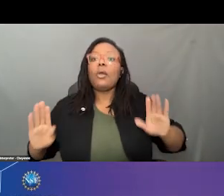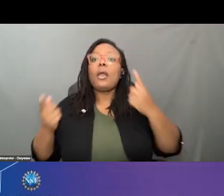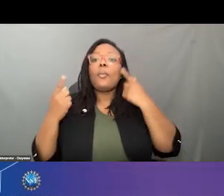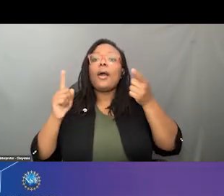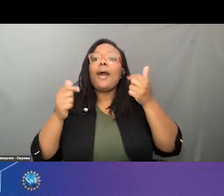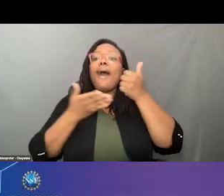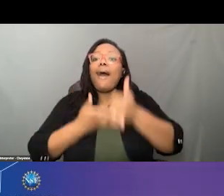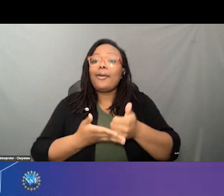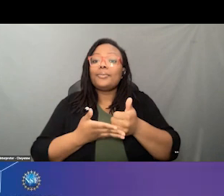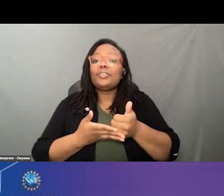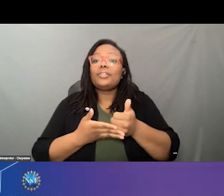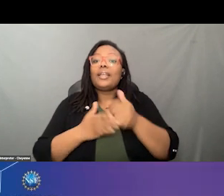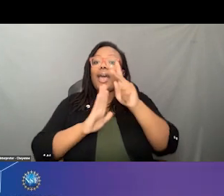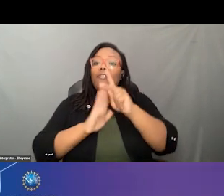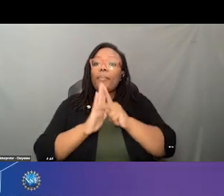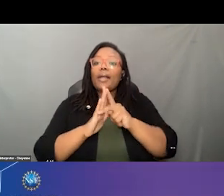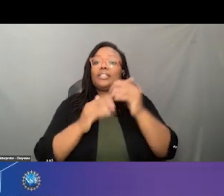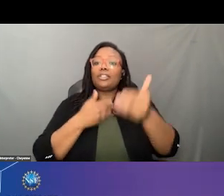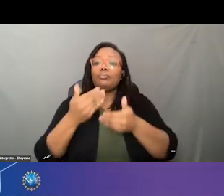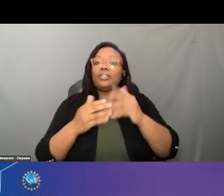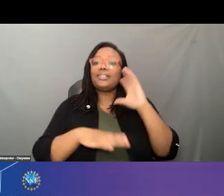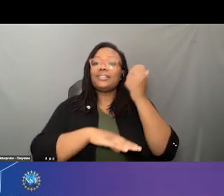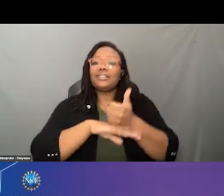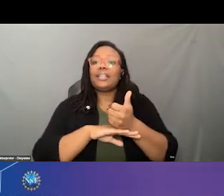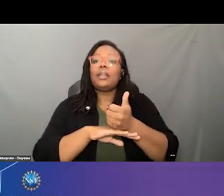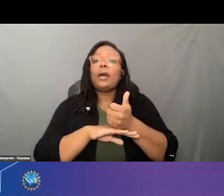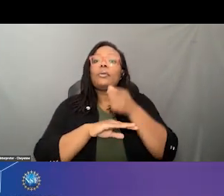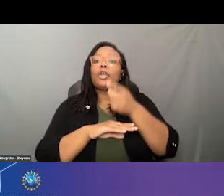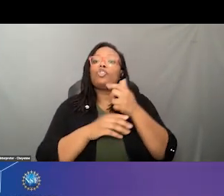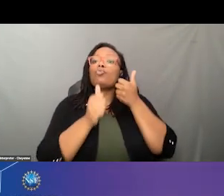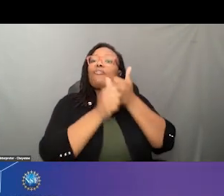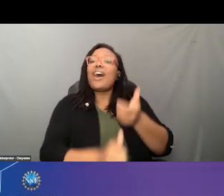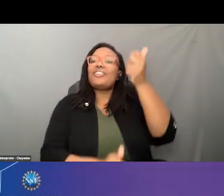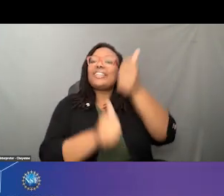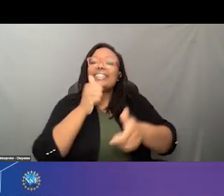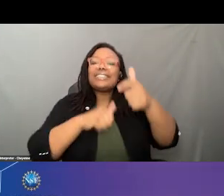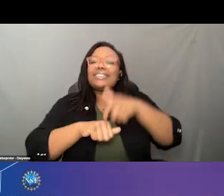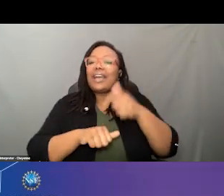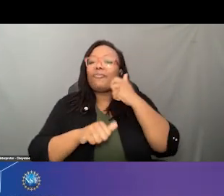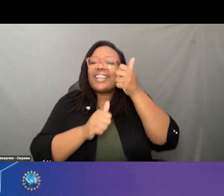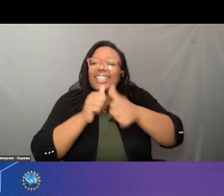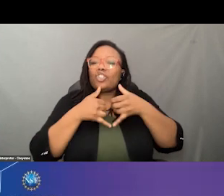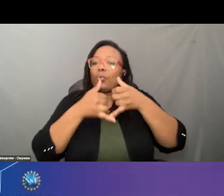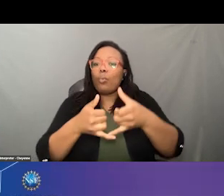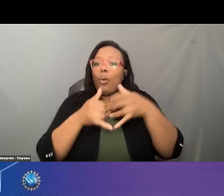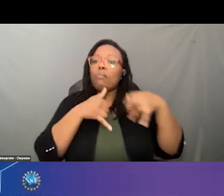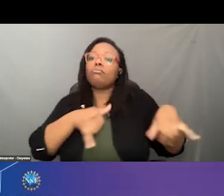And what helps you with that is having policies and procedures in place that you will follow every time for every single award.